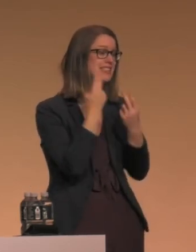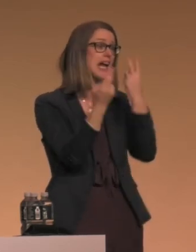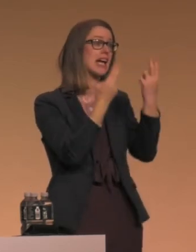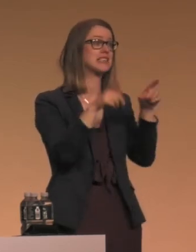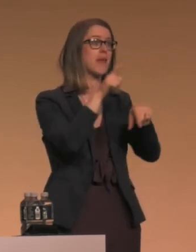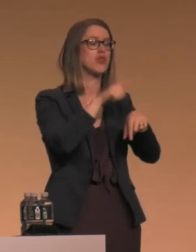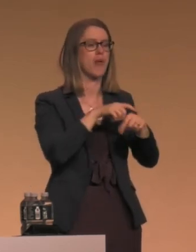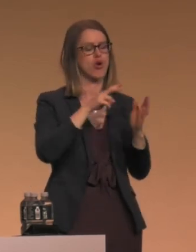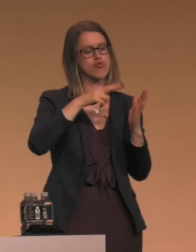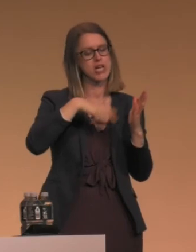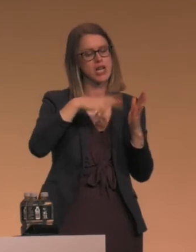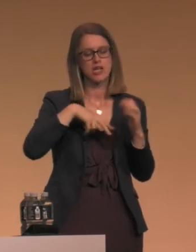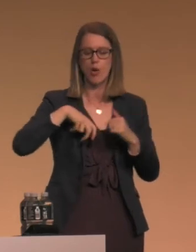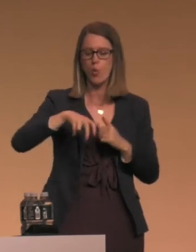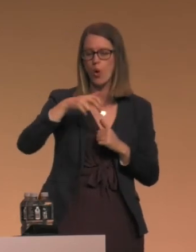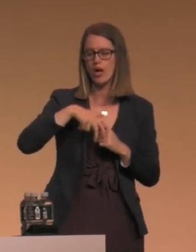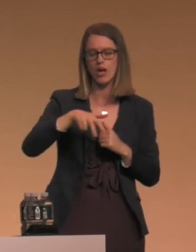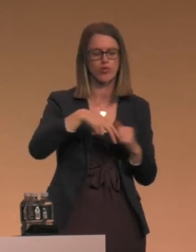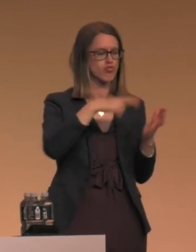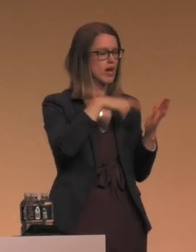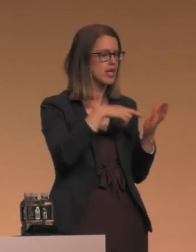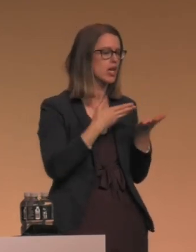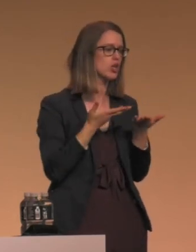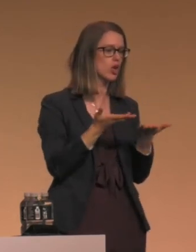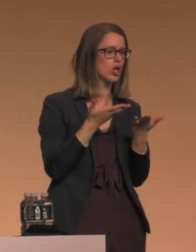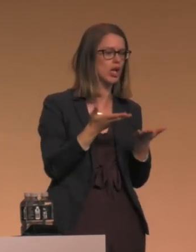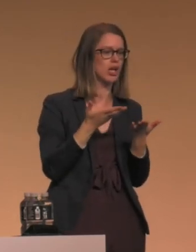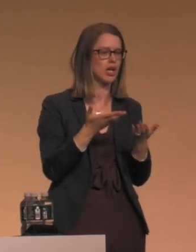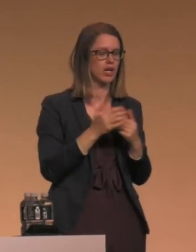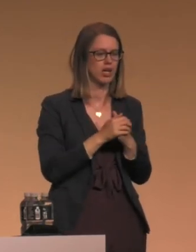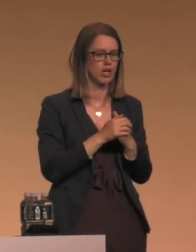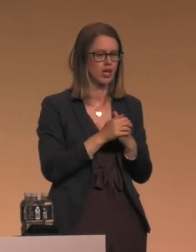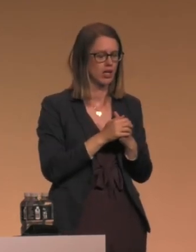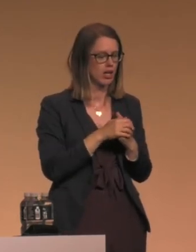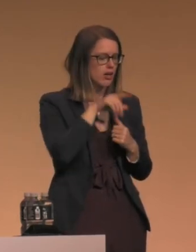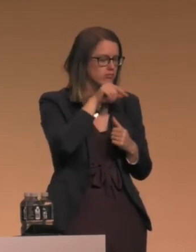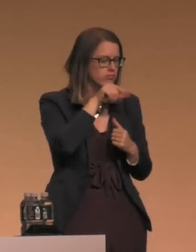reading and walking, just reading, cooking, "clucking at chickens"--